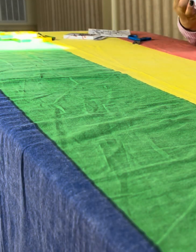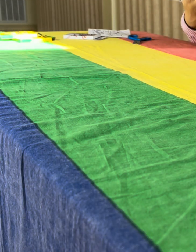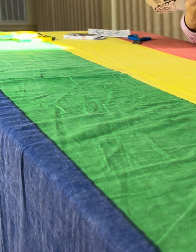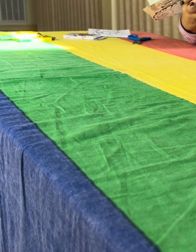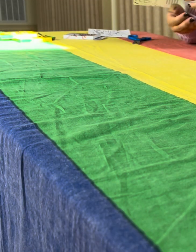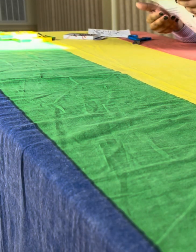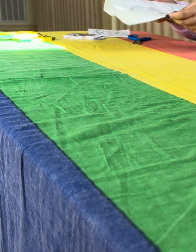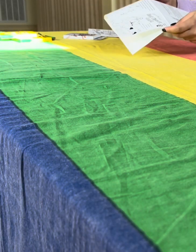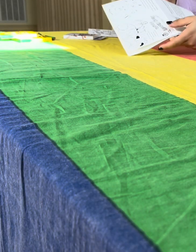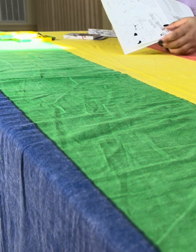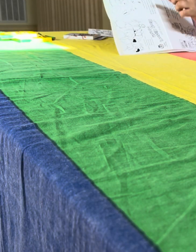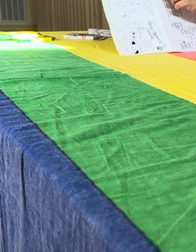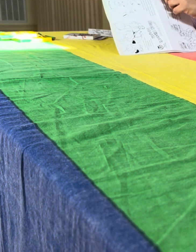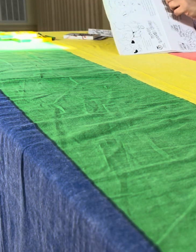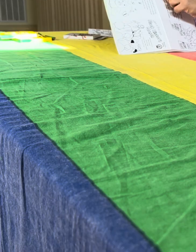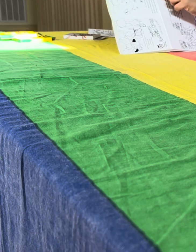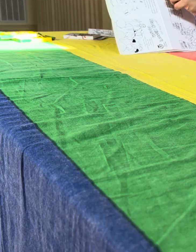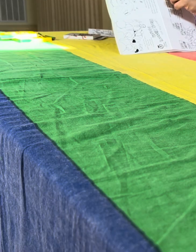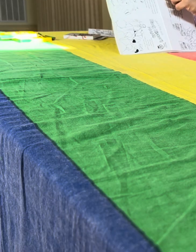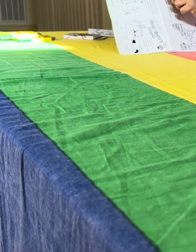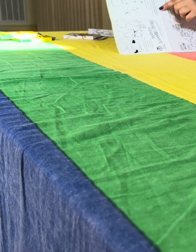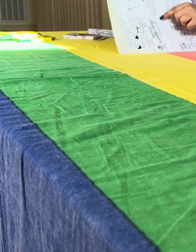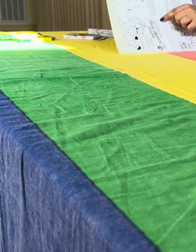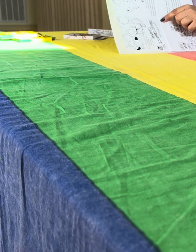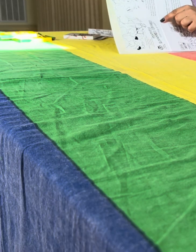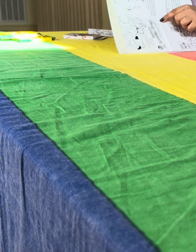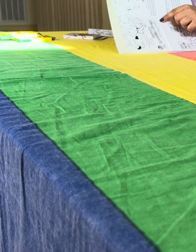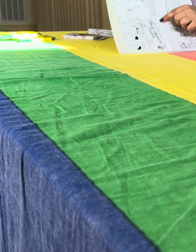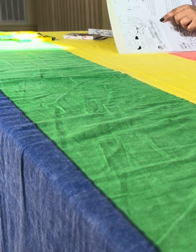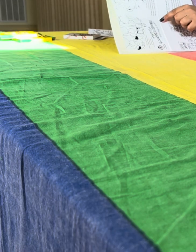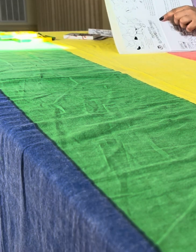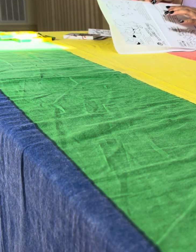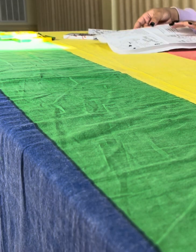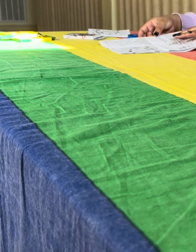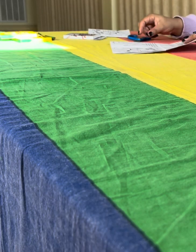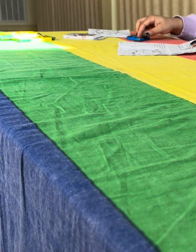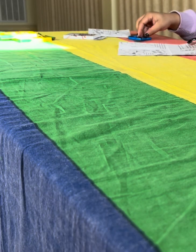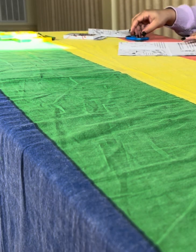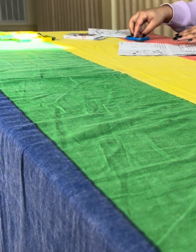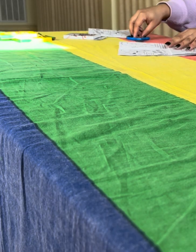fold it. You're going to do it from that folded side down only to the middle. BARB: To the center part.